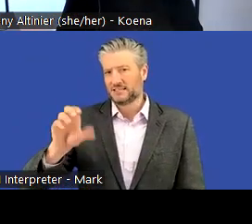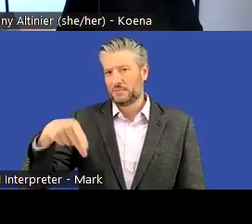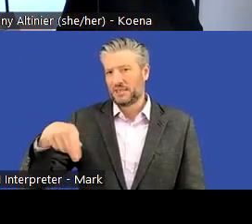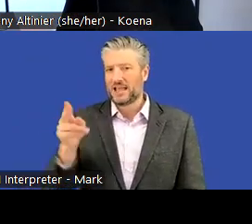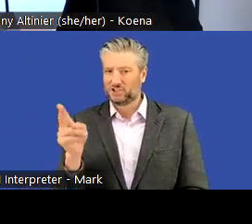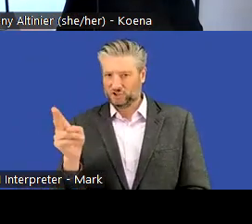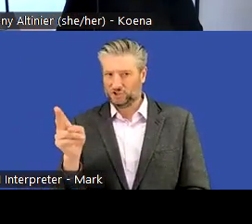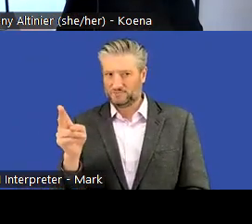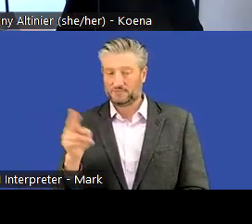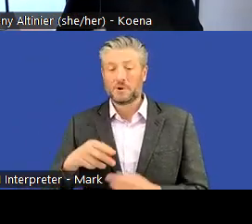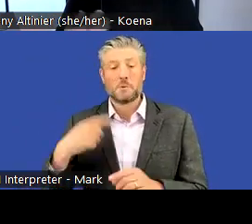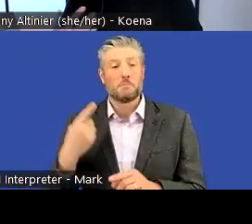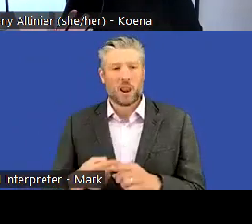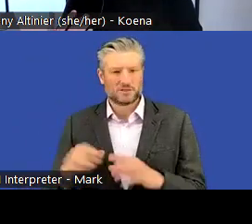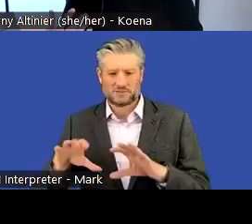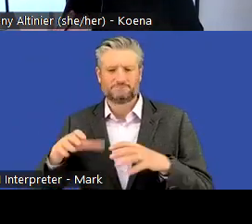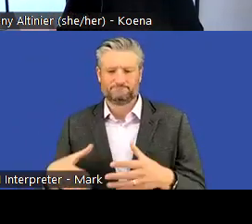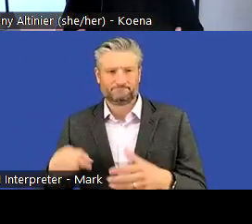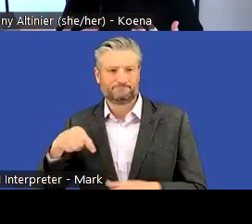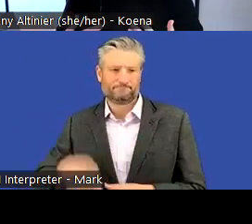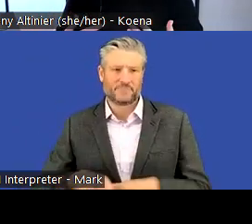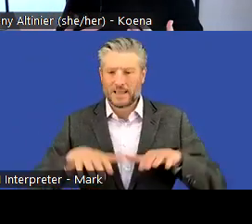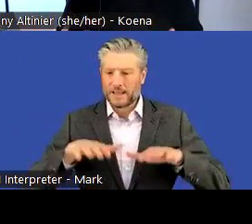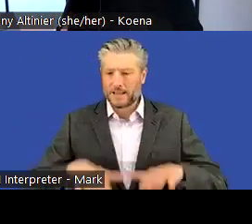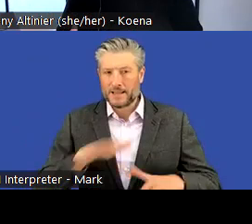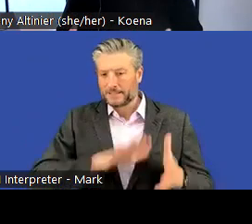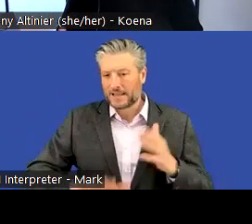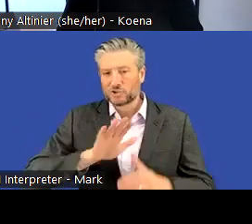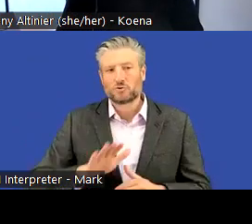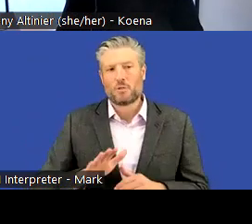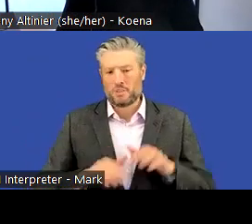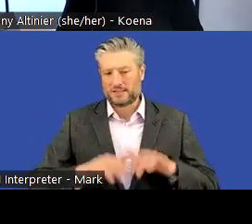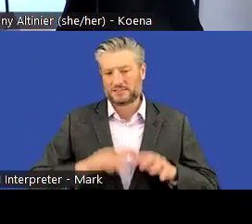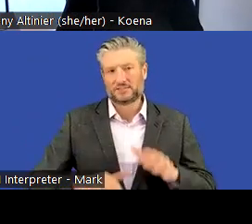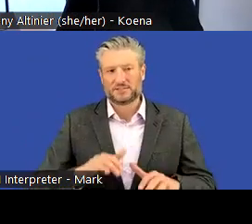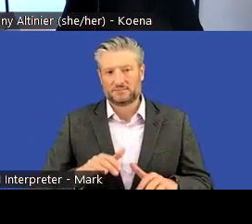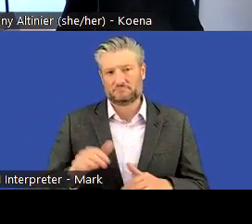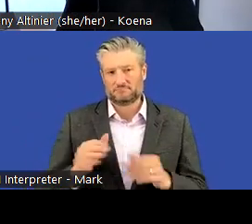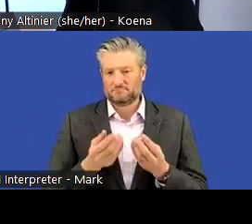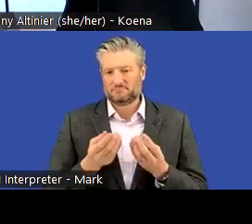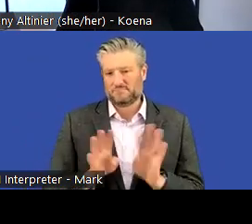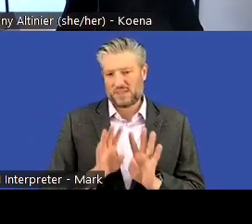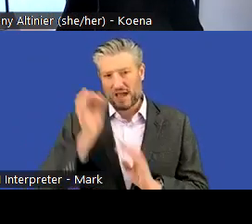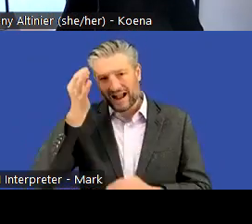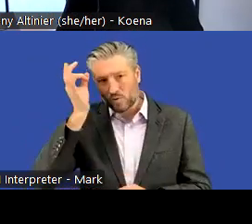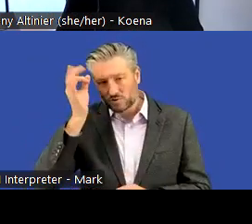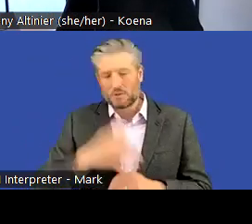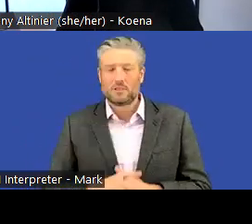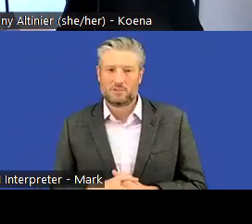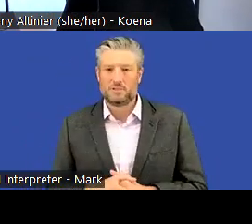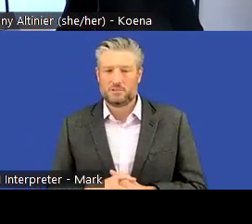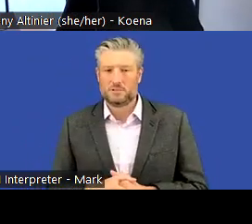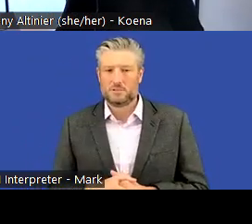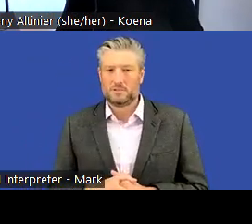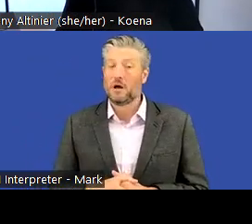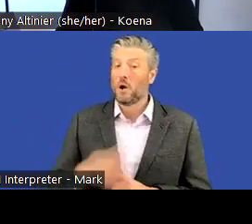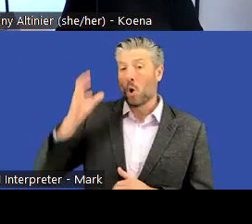National Digital Council, CNNum.